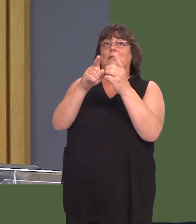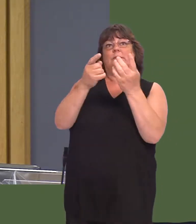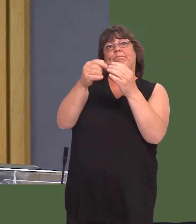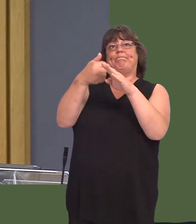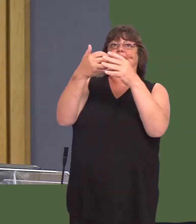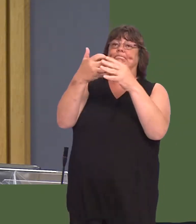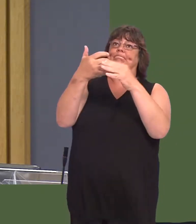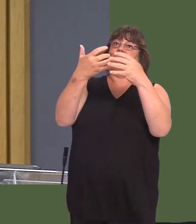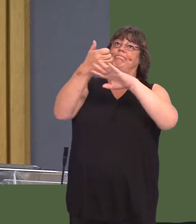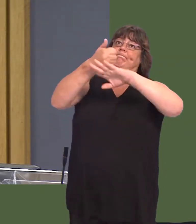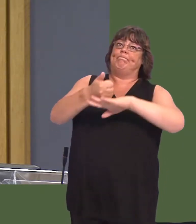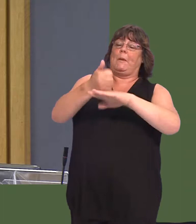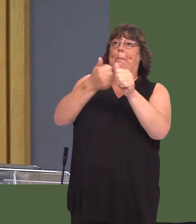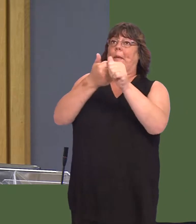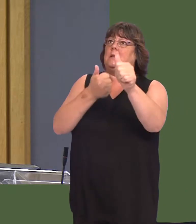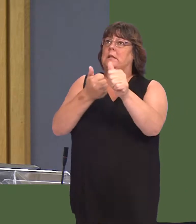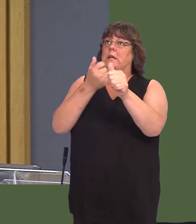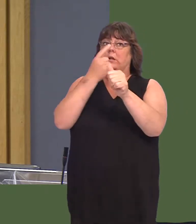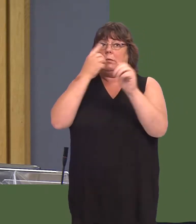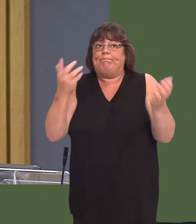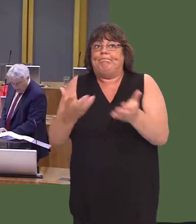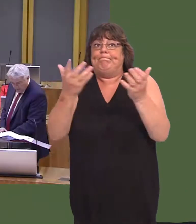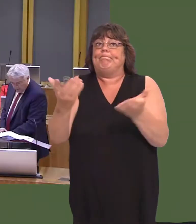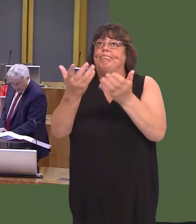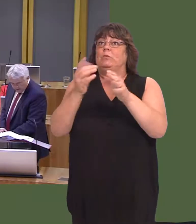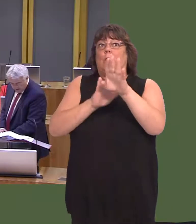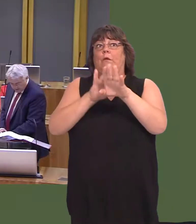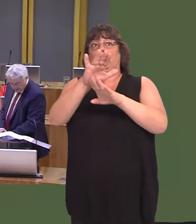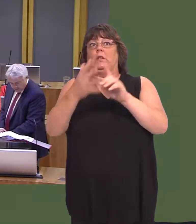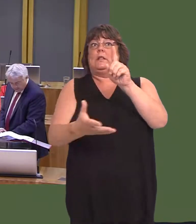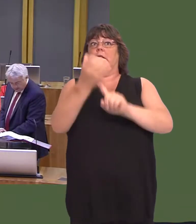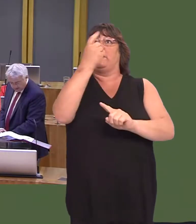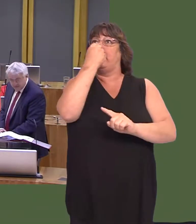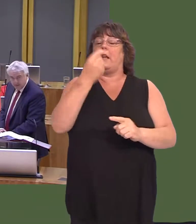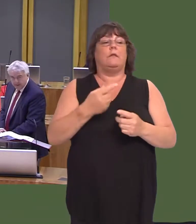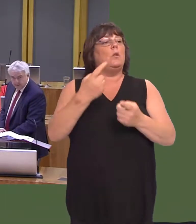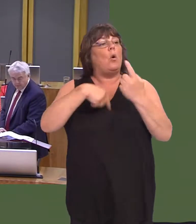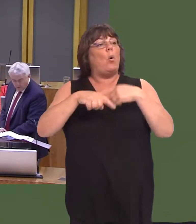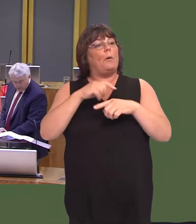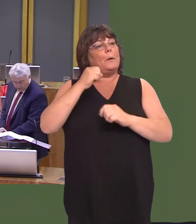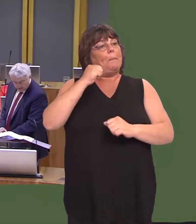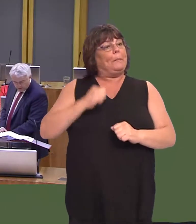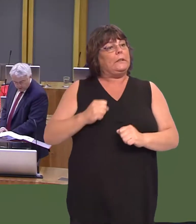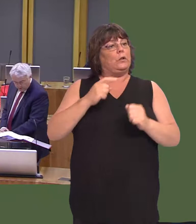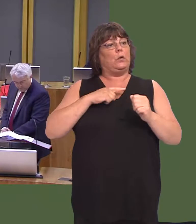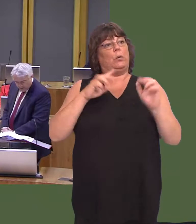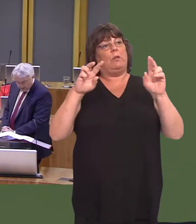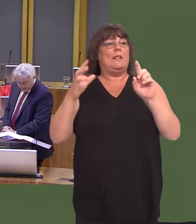if the capital deals are to be successful? Carwyn Jones: We remain committed to delivering successful deals for all regions of Wales